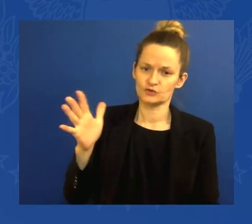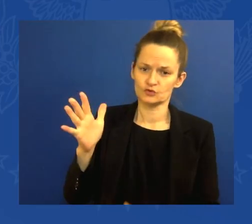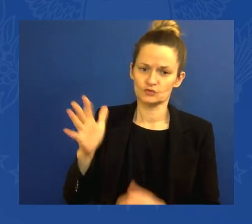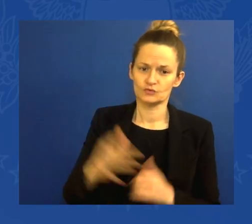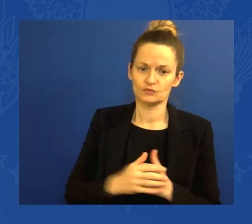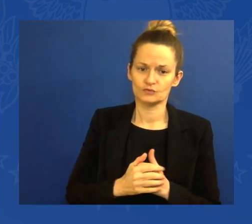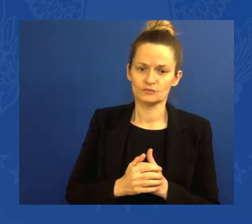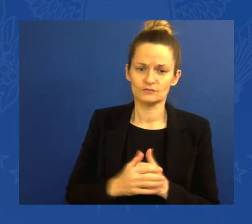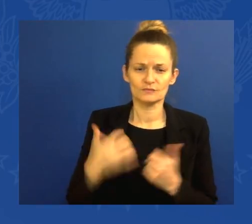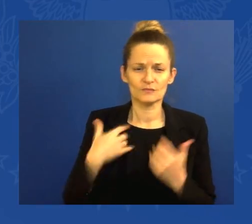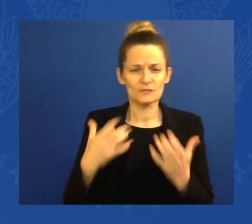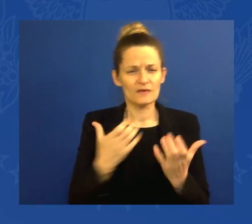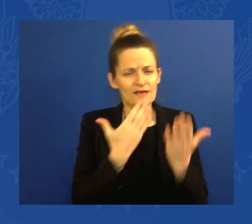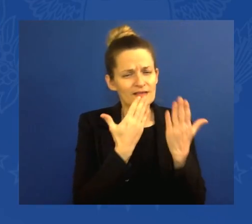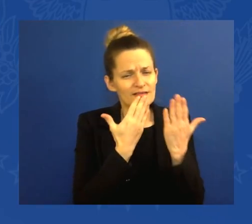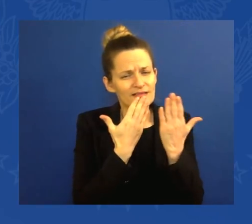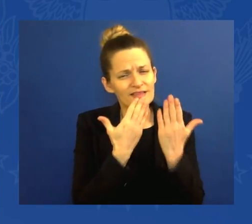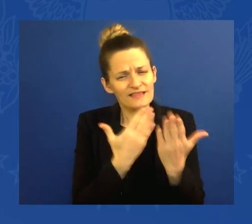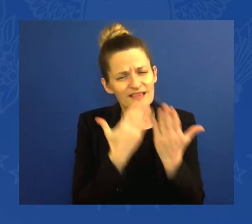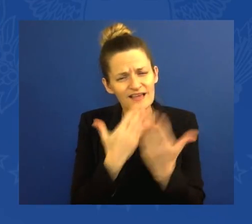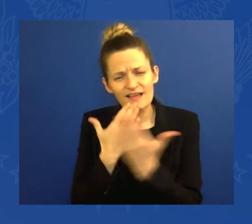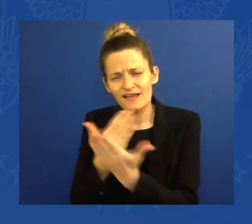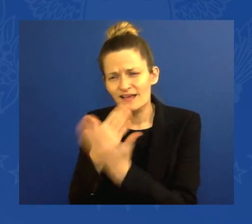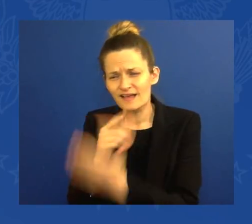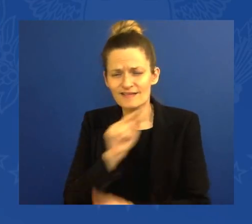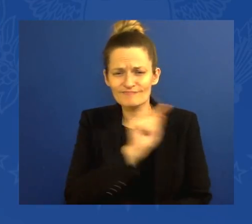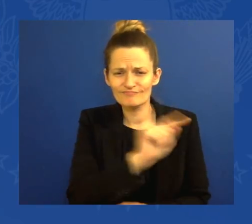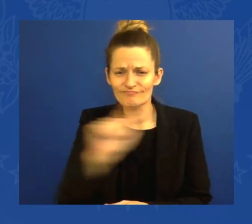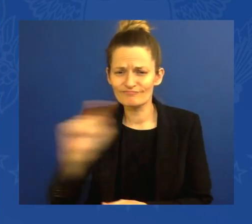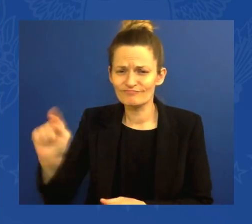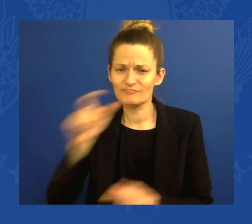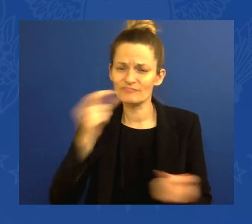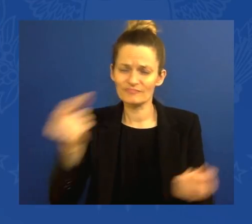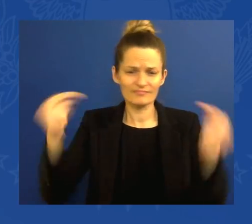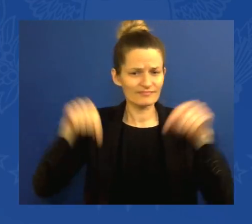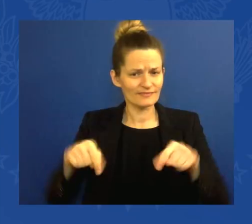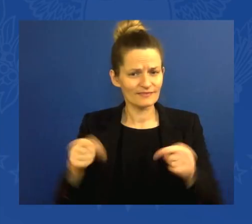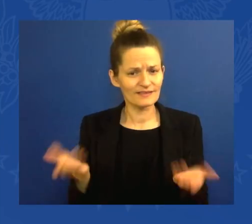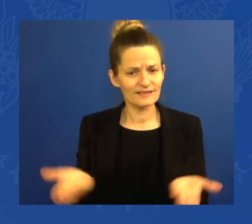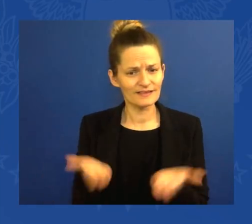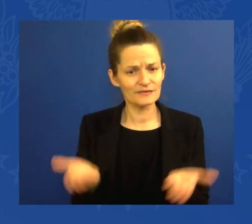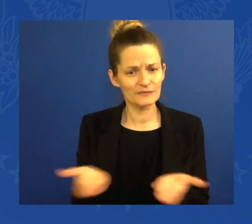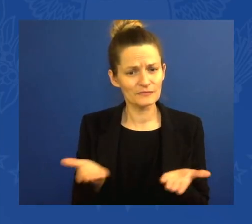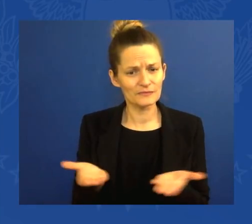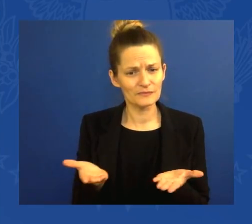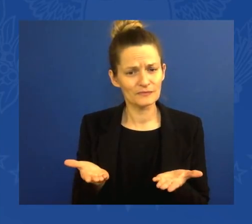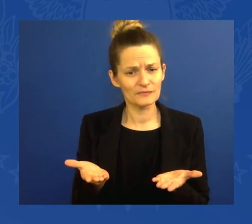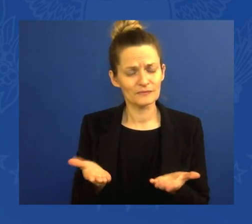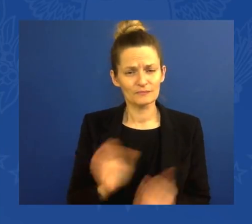and all that your represent to make this day possible -- and, in particular, all the survivors